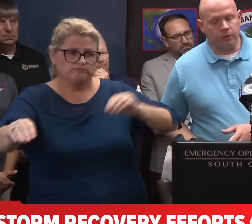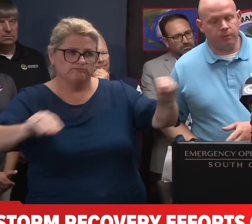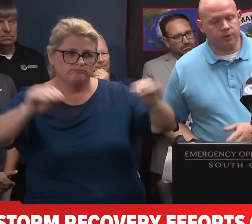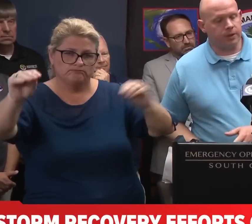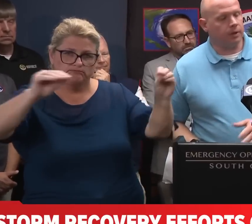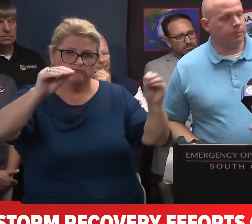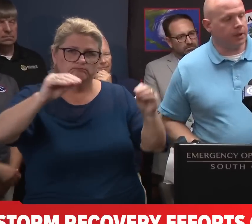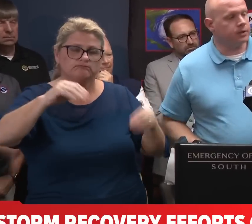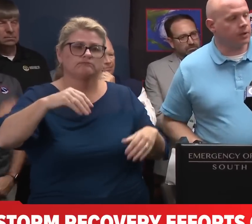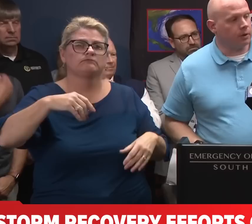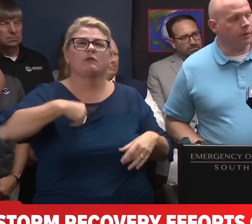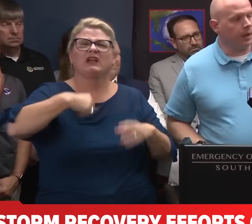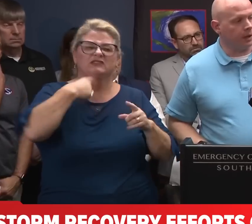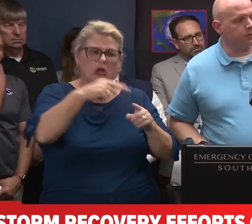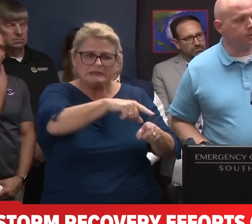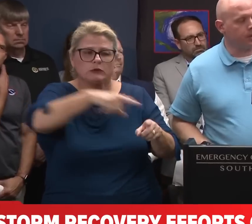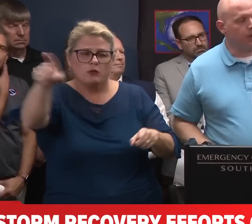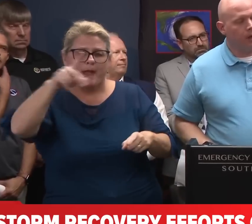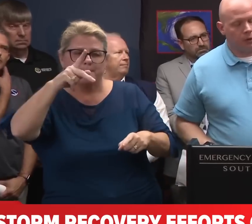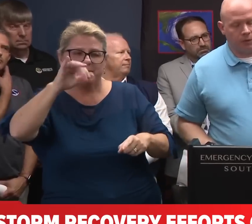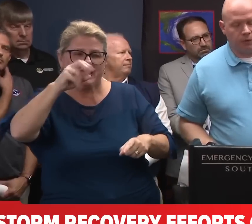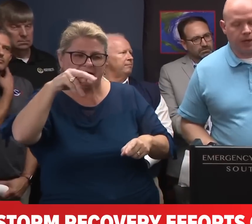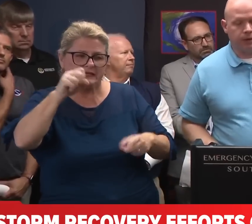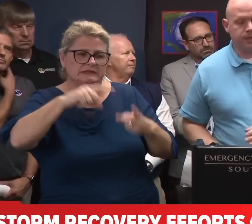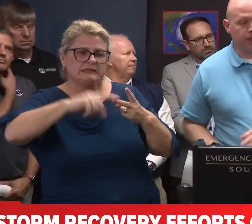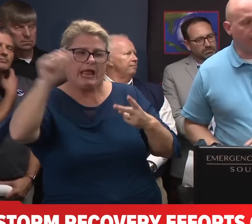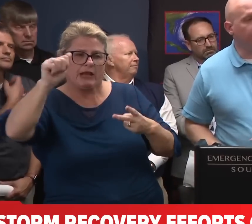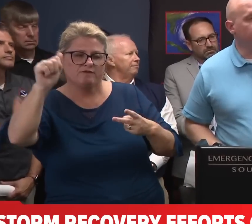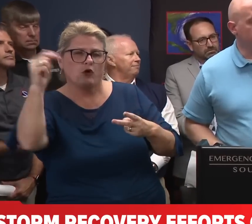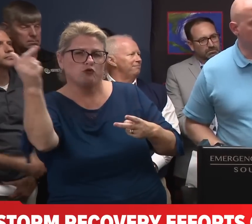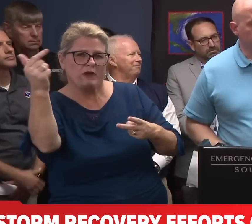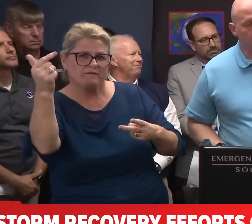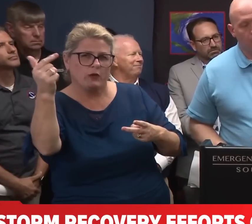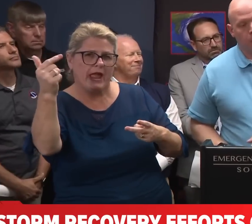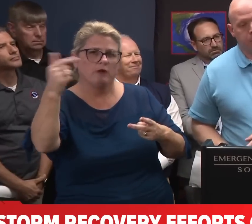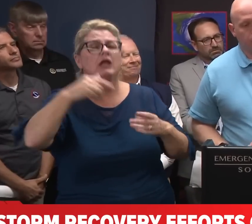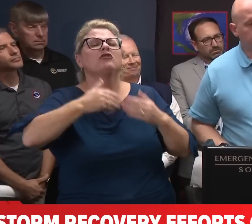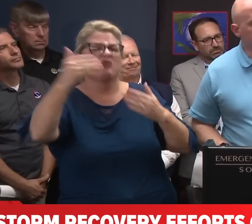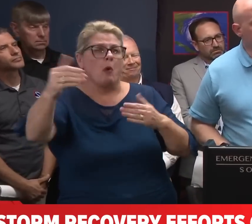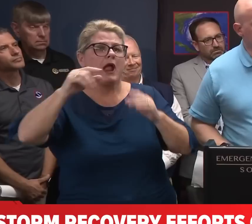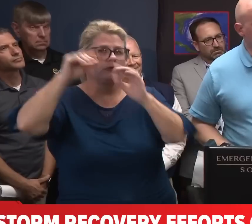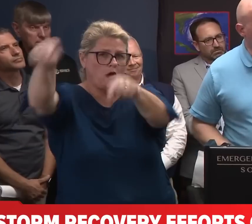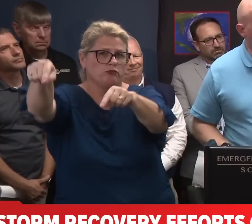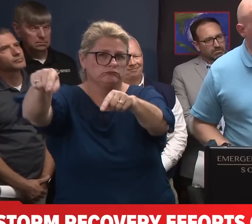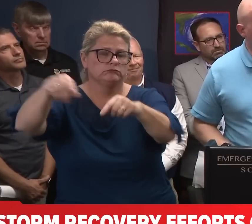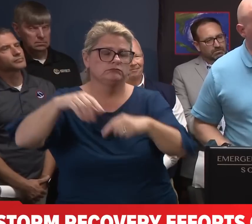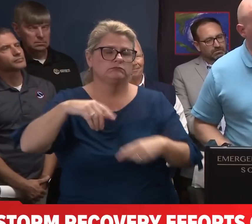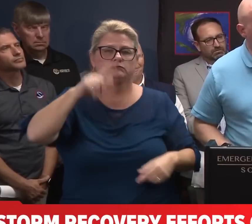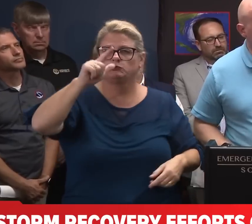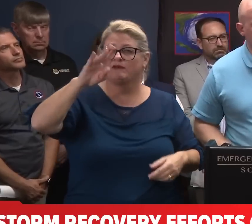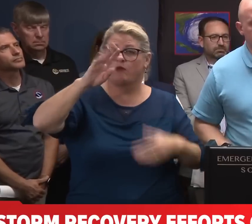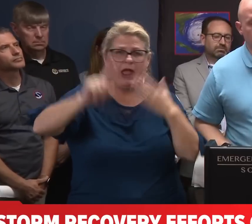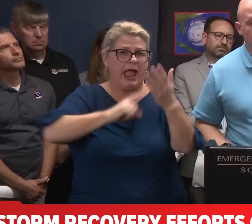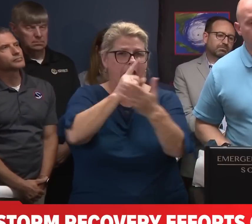we had moved personnel into Pickens of County Anderson, Greenville County ahead of the storm. We put our crews on 24 hour operation. So